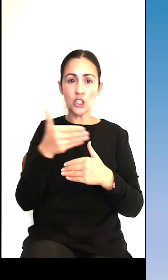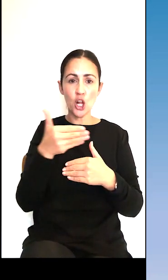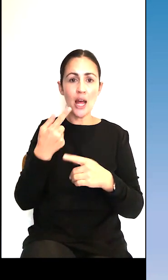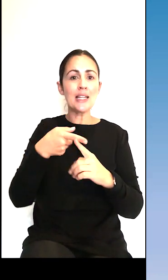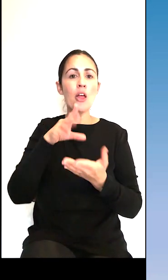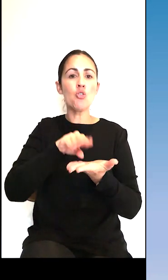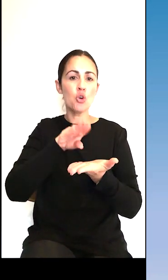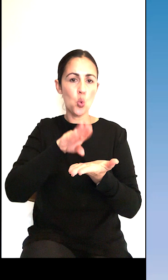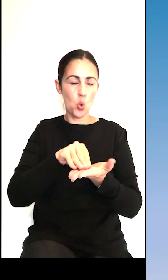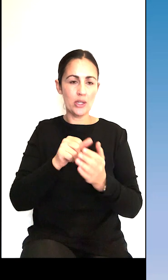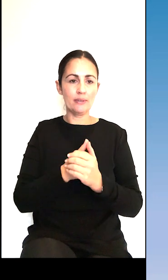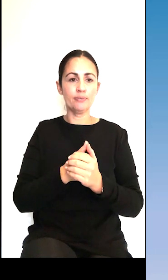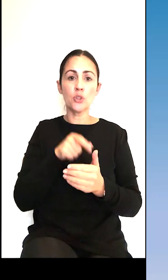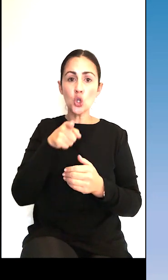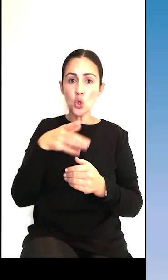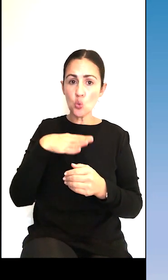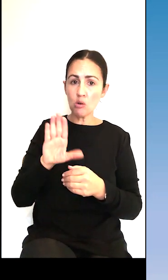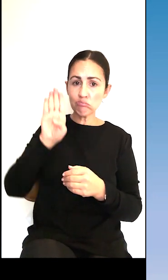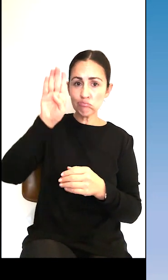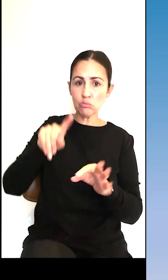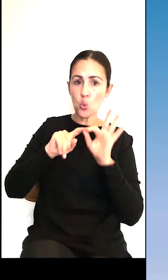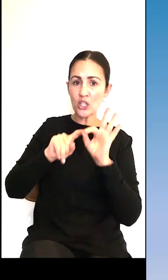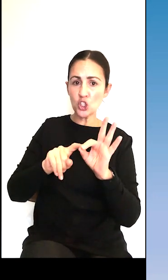please enter them into the question answer box at the bottom of your screen,